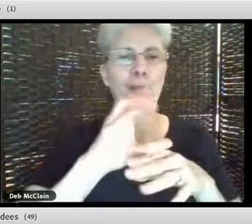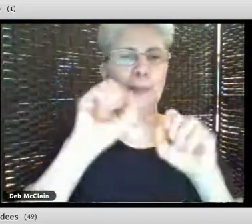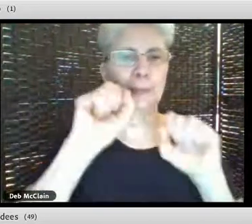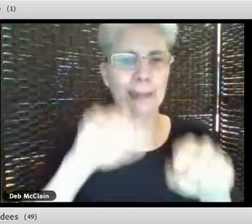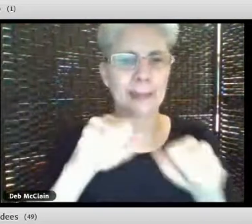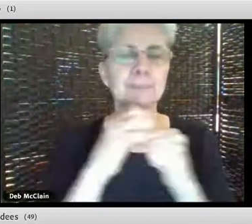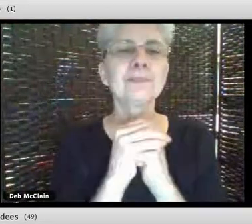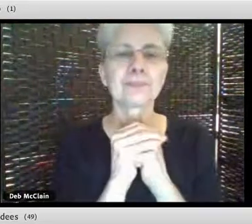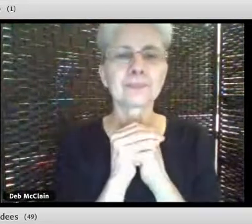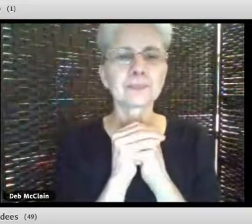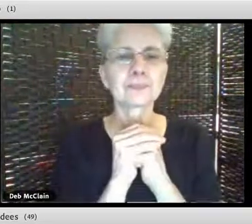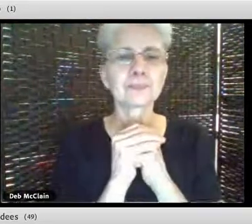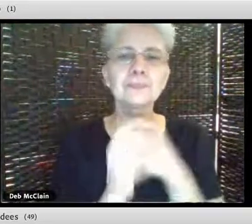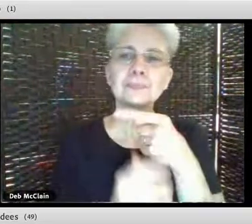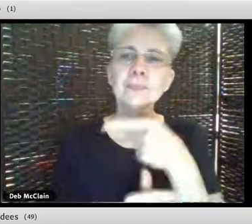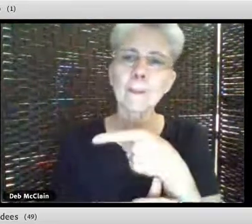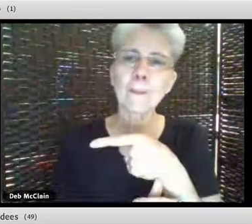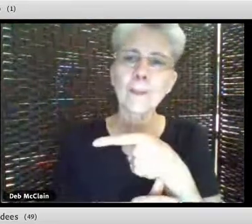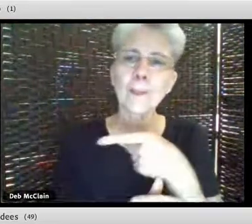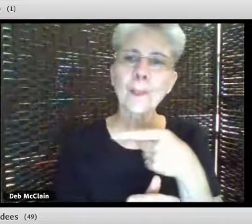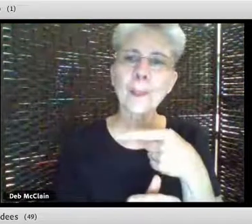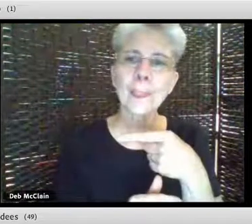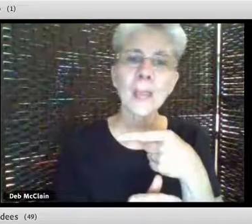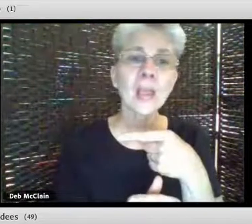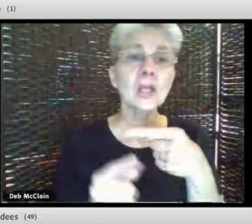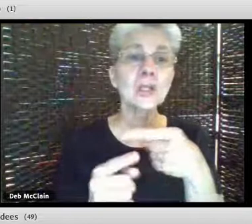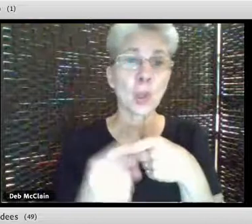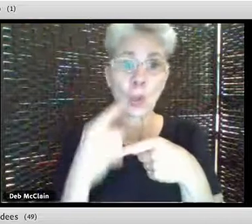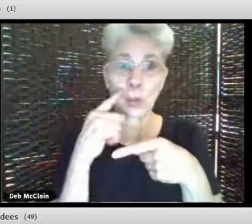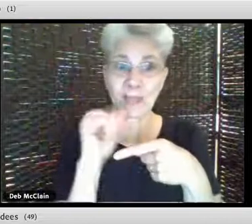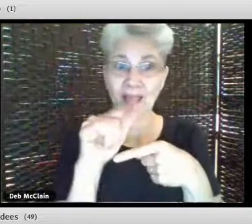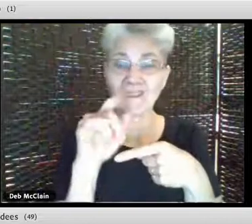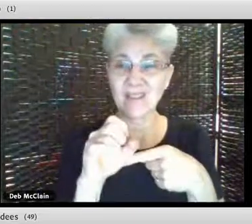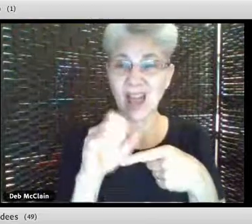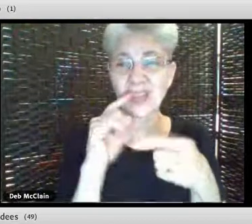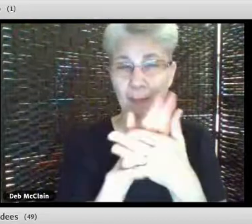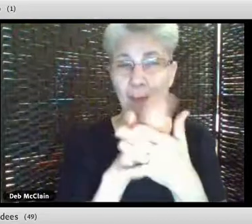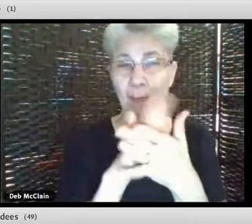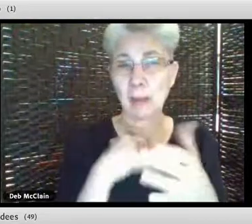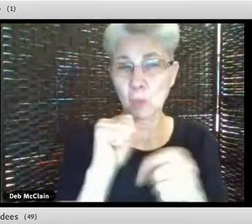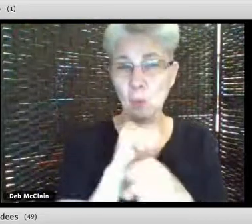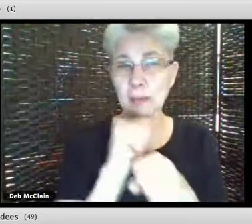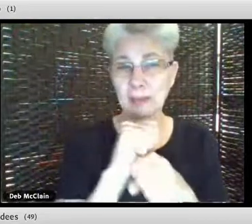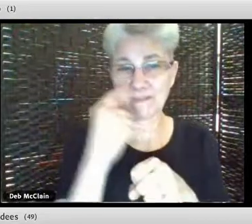Okay? So if we look at this file here. This is a paper that I'm working on for work.